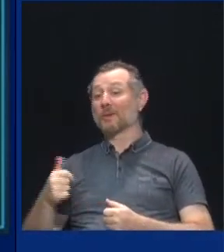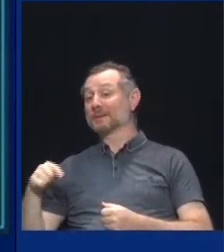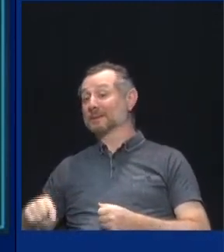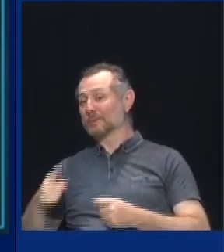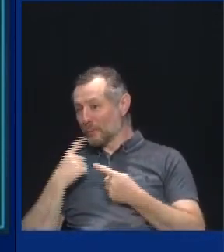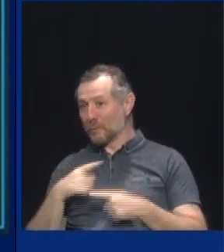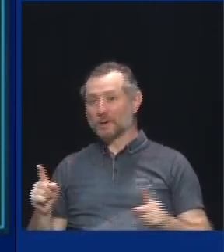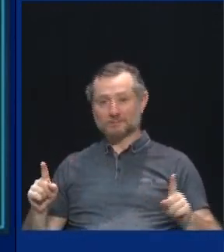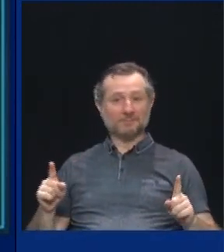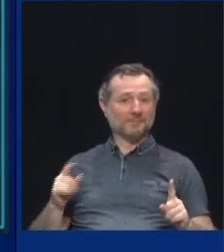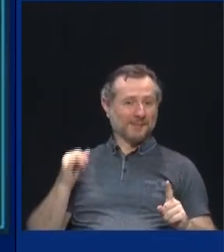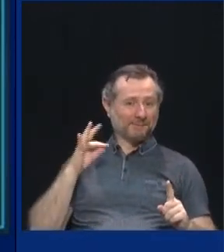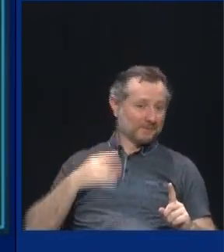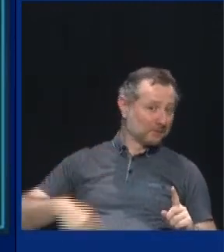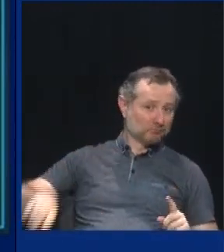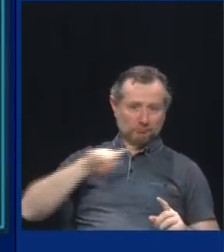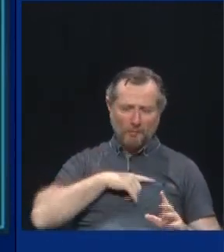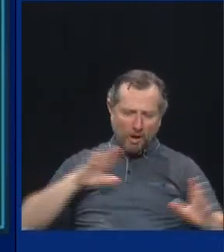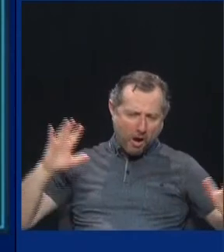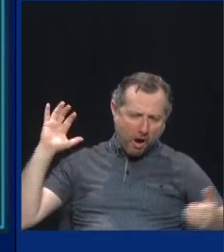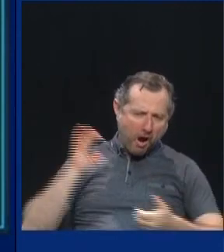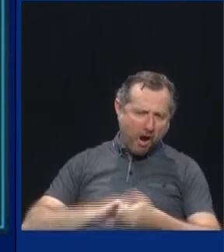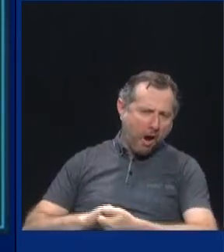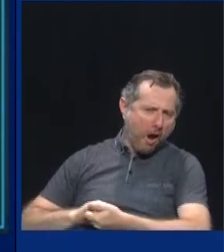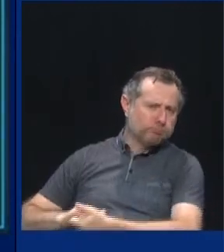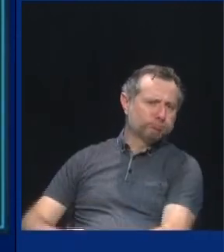AND IT MAKES US UNITED.